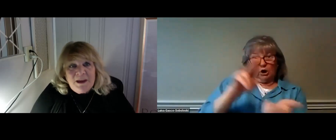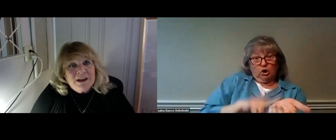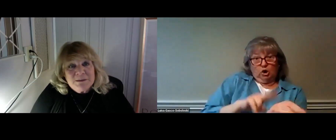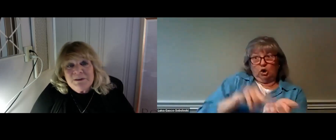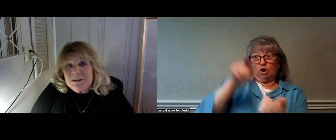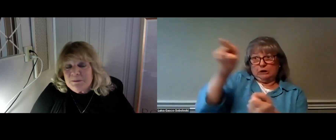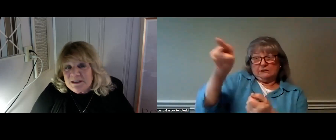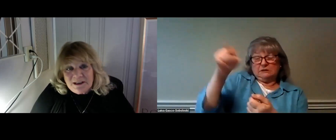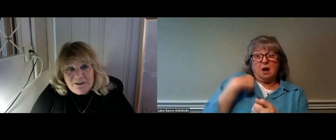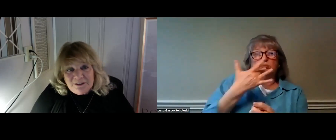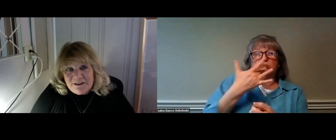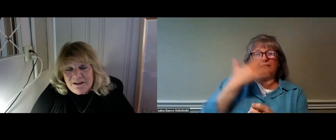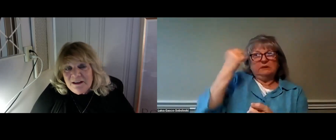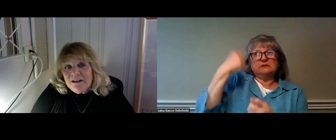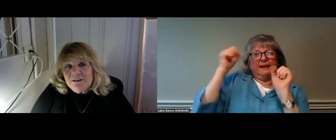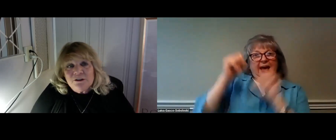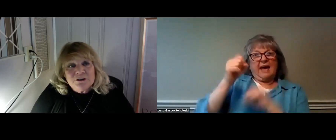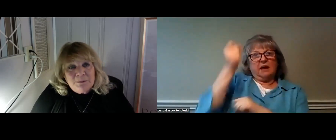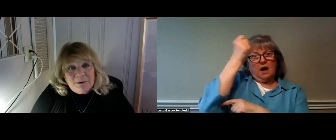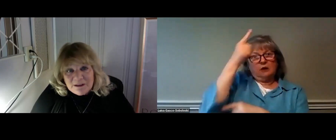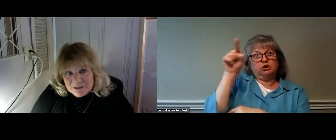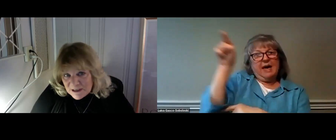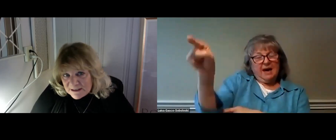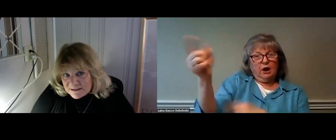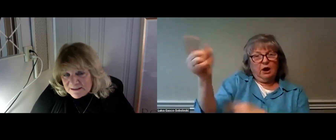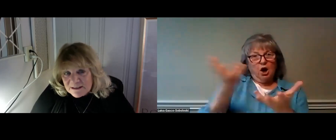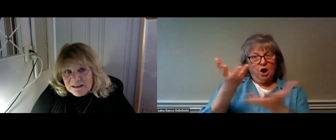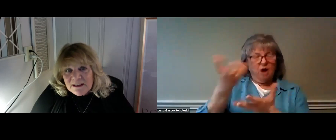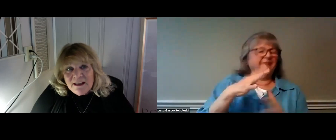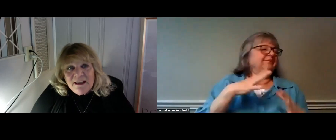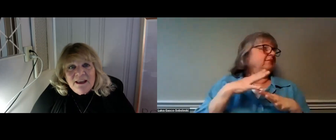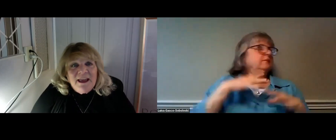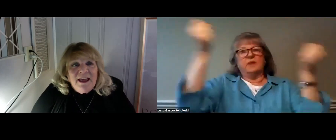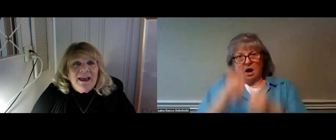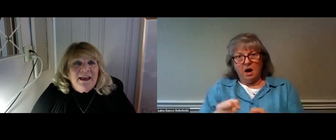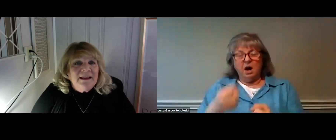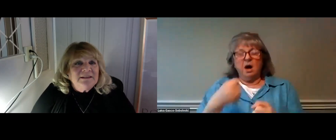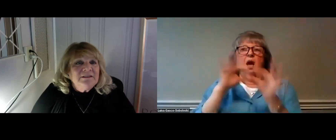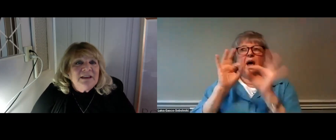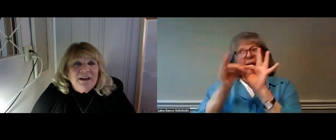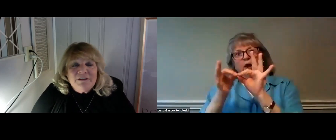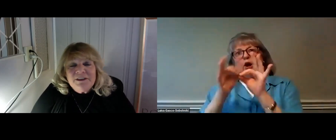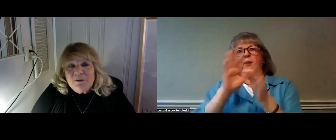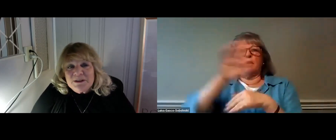husband as best I could. The nurse apologized and everything was